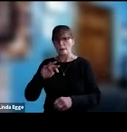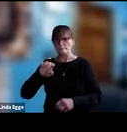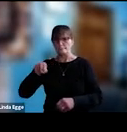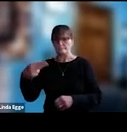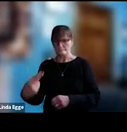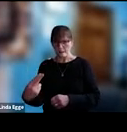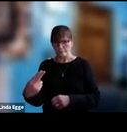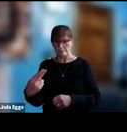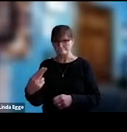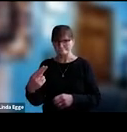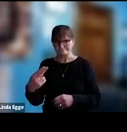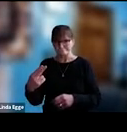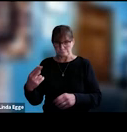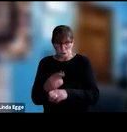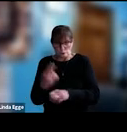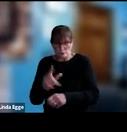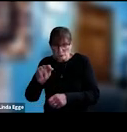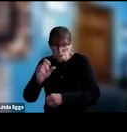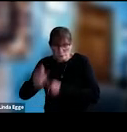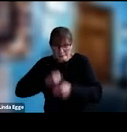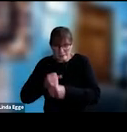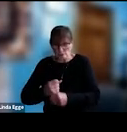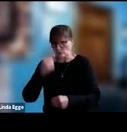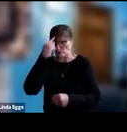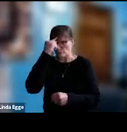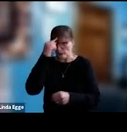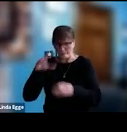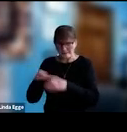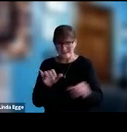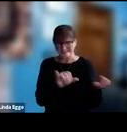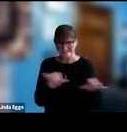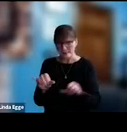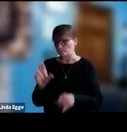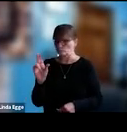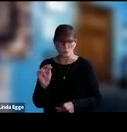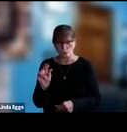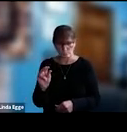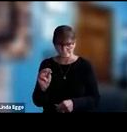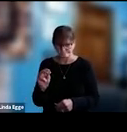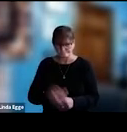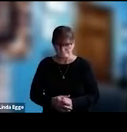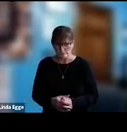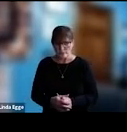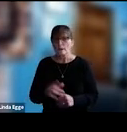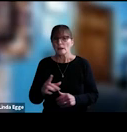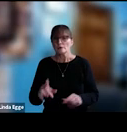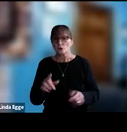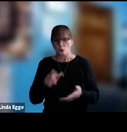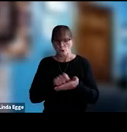Your brain does not look the same anymore. Your brain does not act the same anymore. And so the writer also adds,